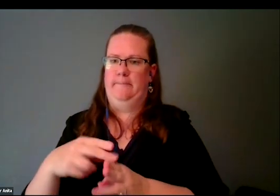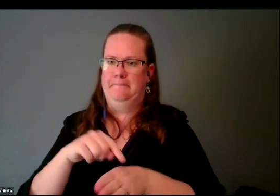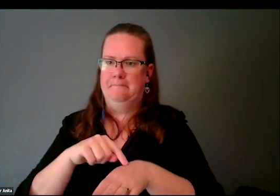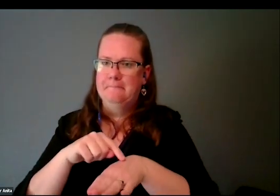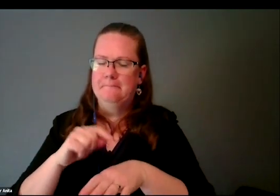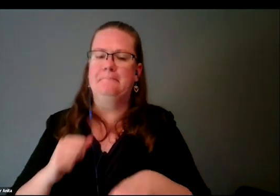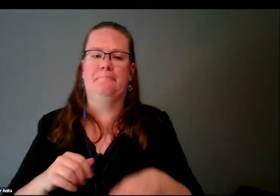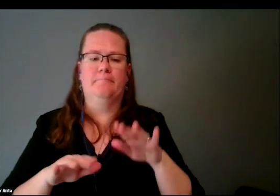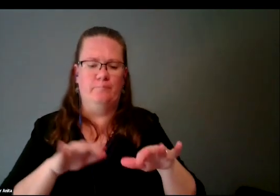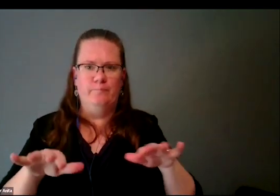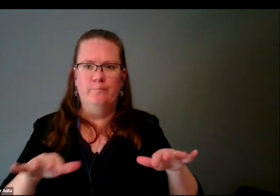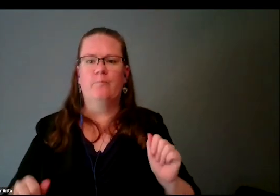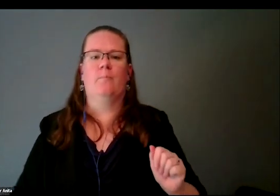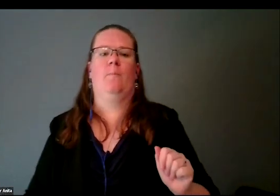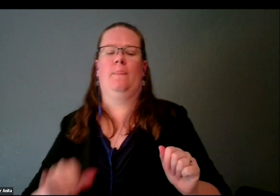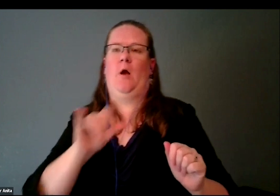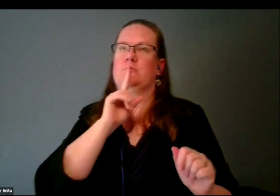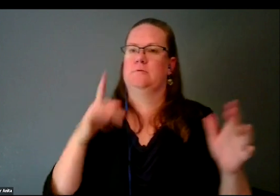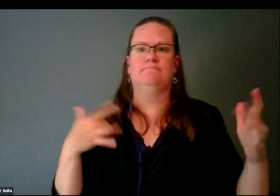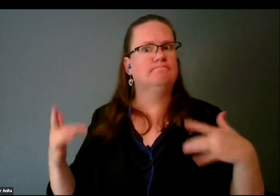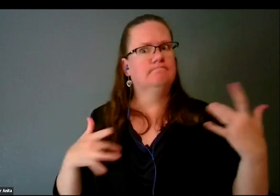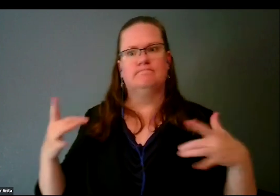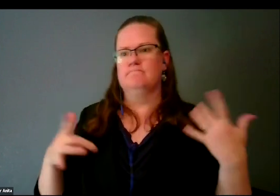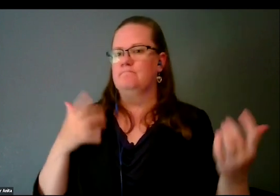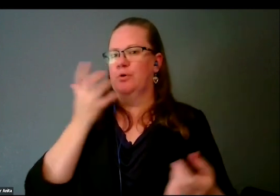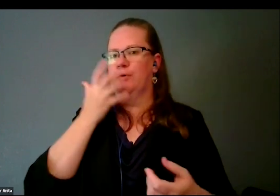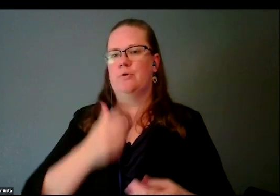This was a super exciting project. There were so many elements